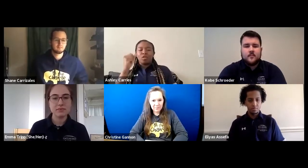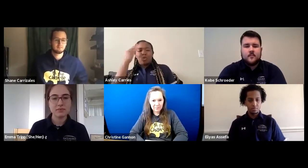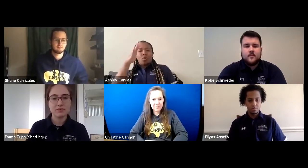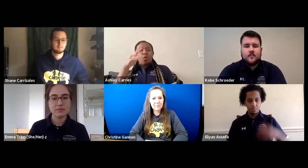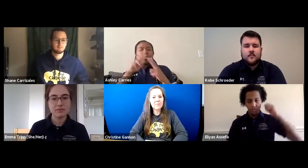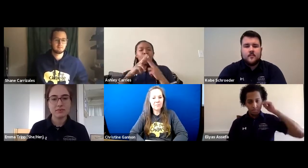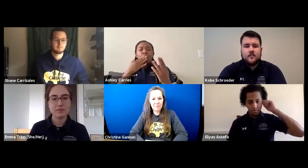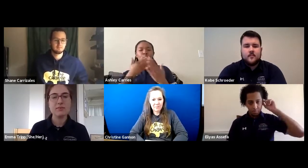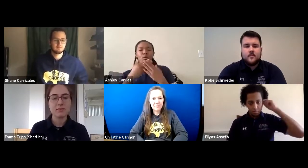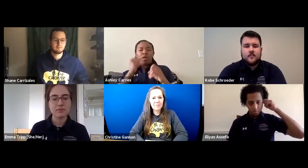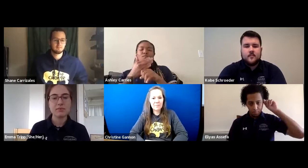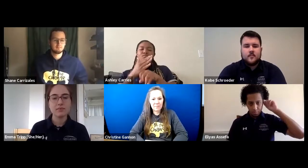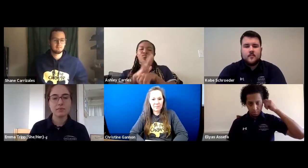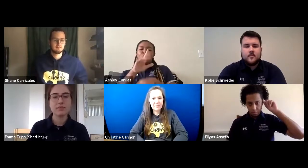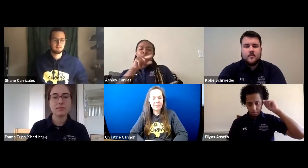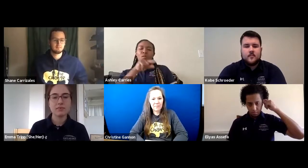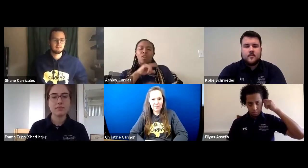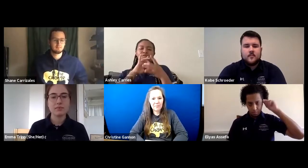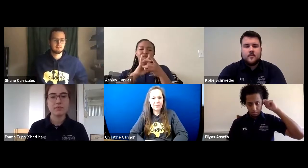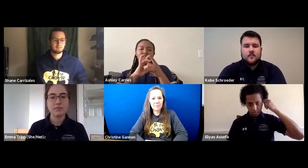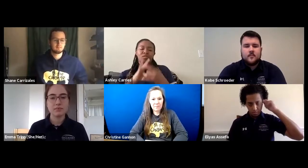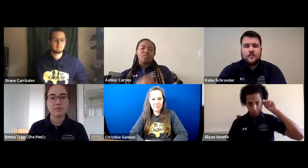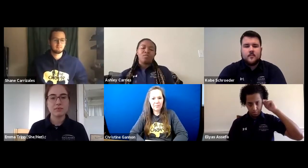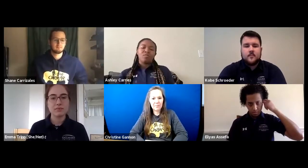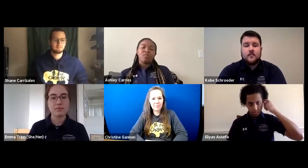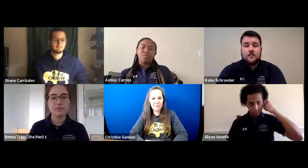Knowing them very well can help improve the relationship.